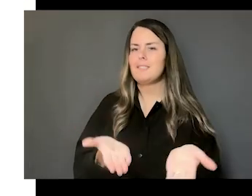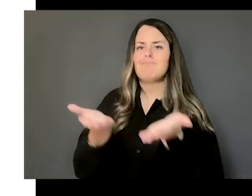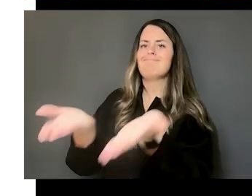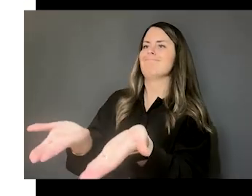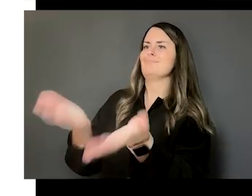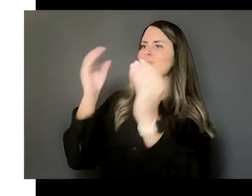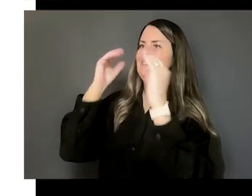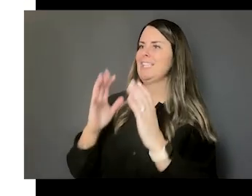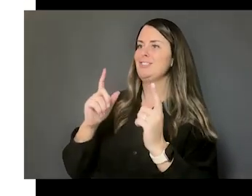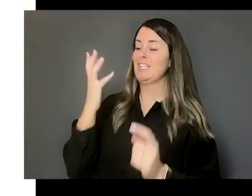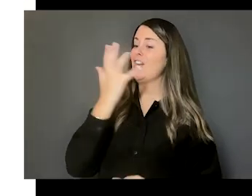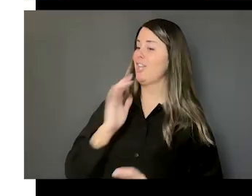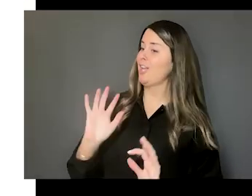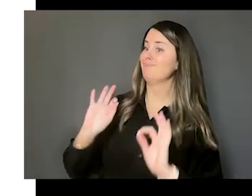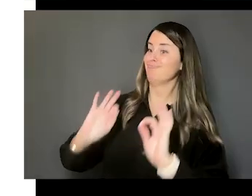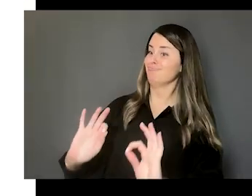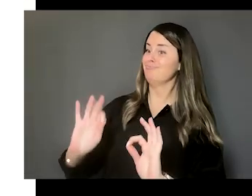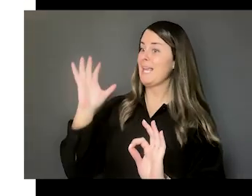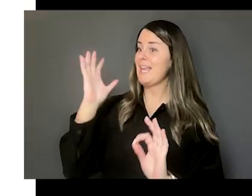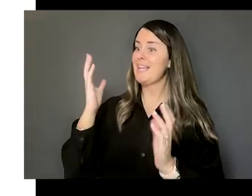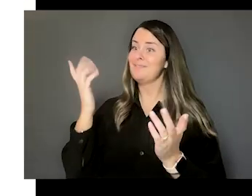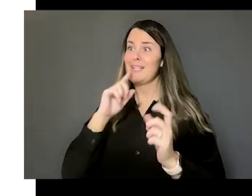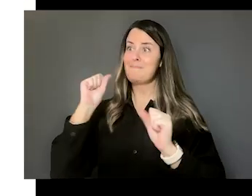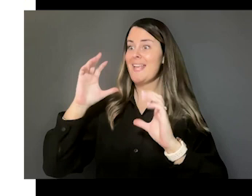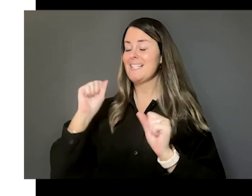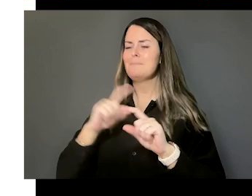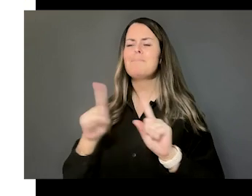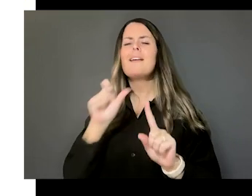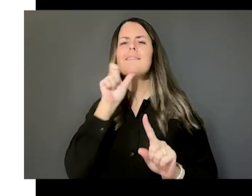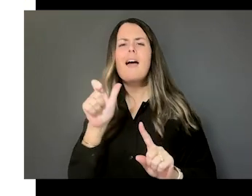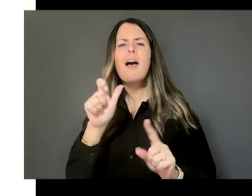that looks fabulous, and is amazing, but it doesn't necessarily have that depth